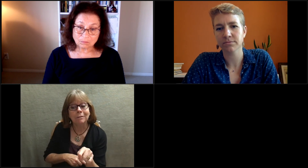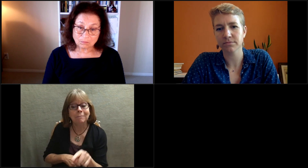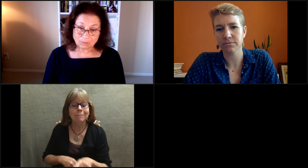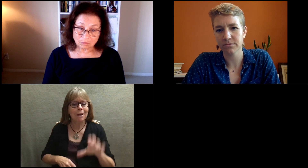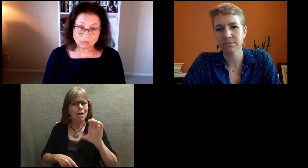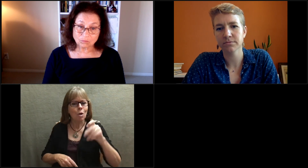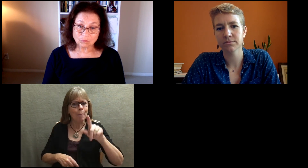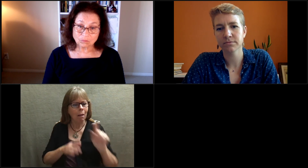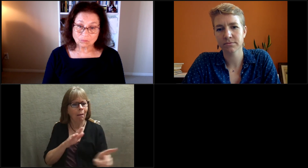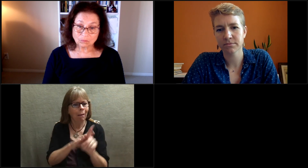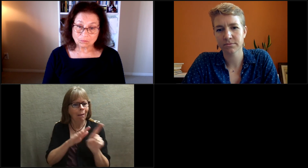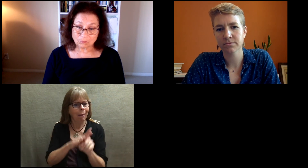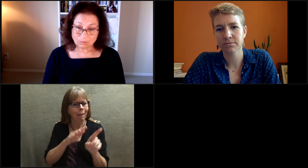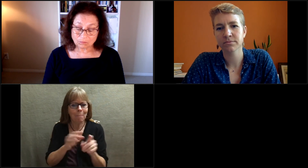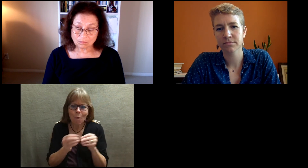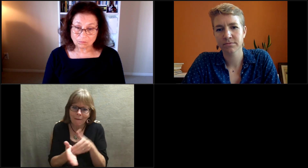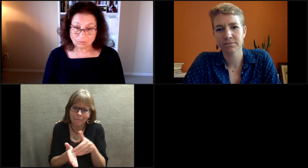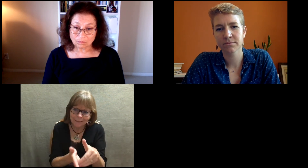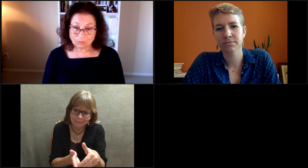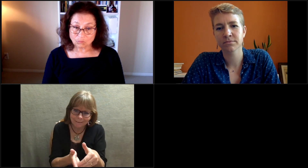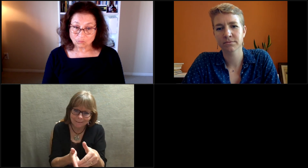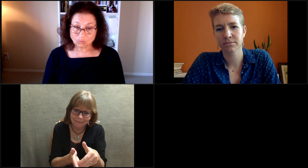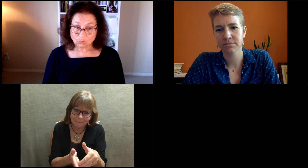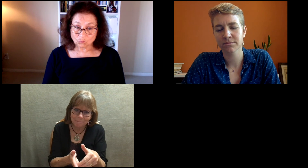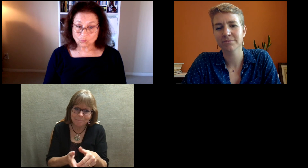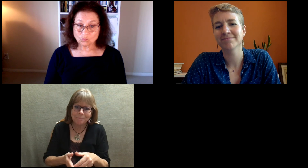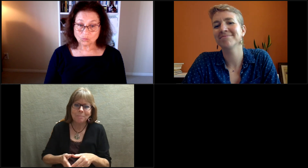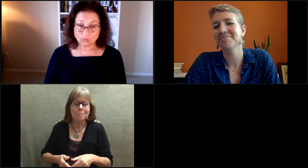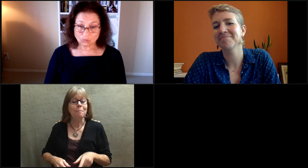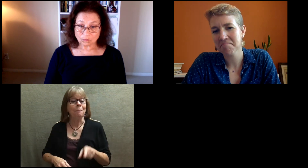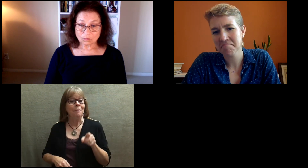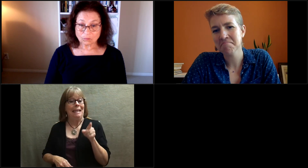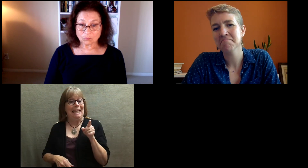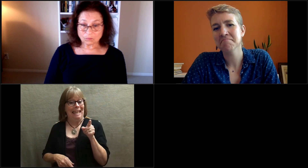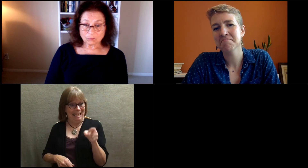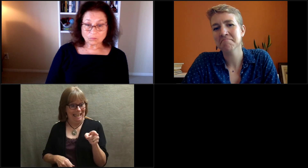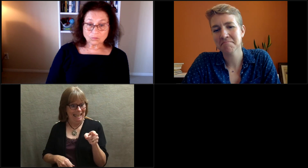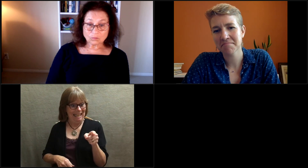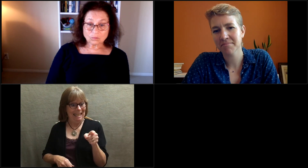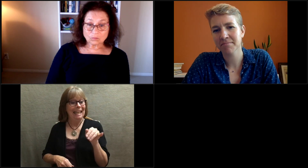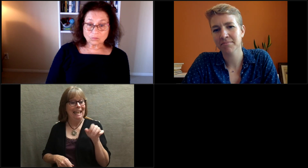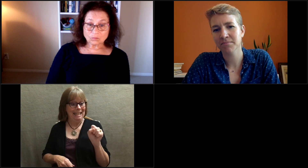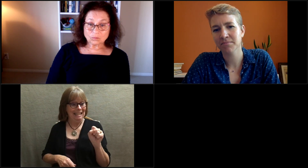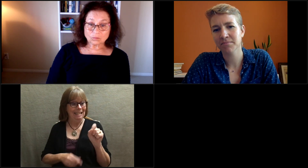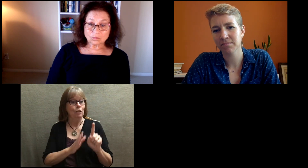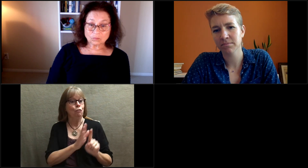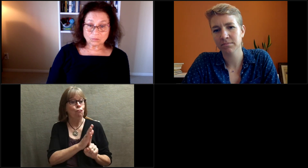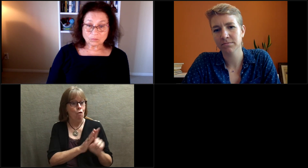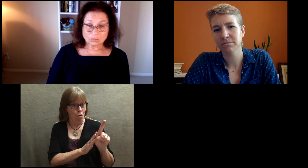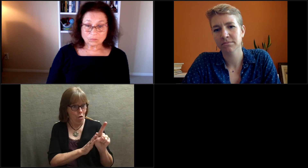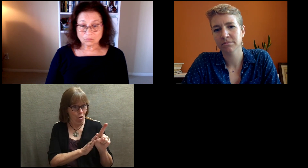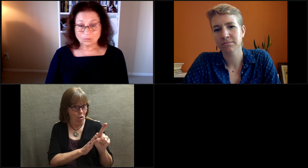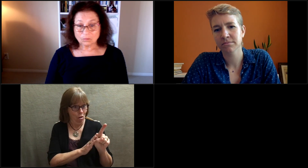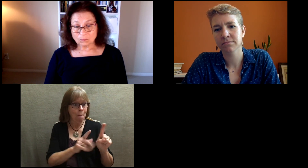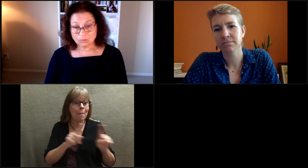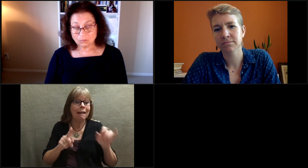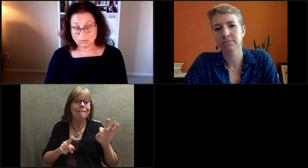So, while you can say `He tall’, the question should be `Is he tall?’ So,